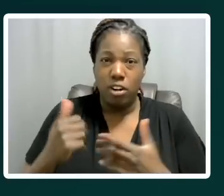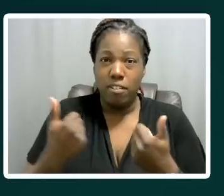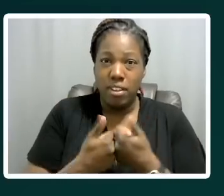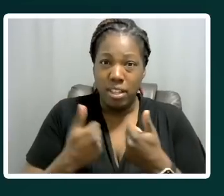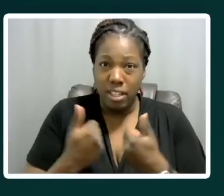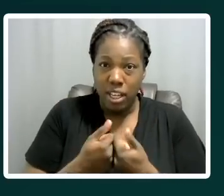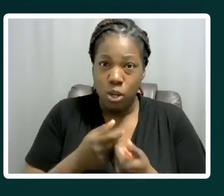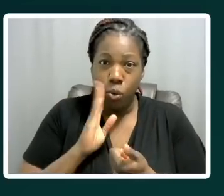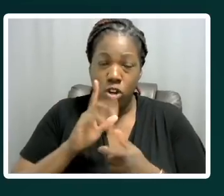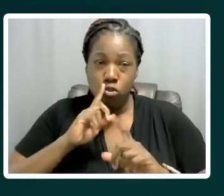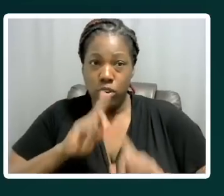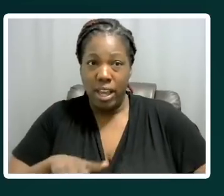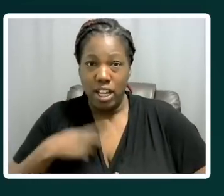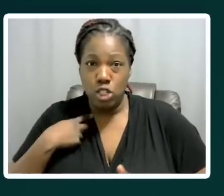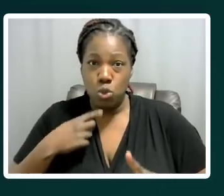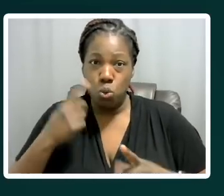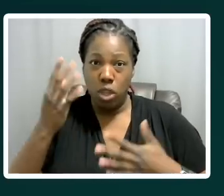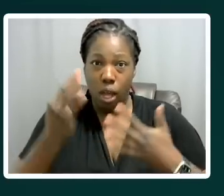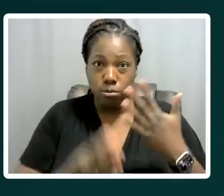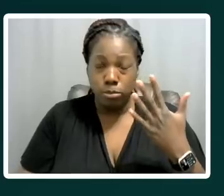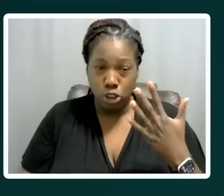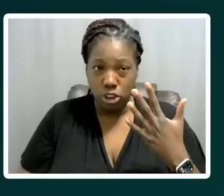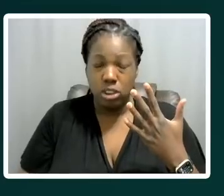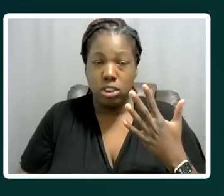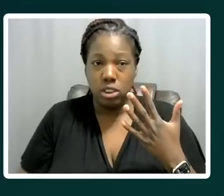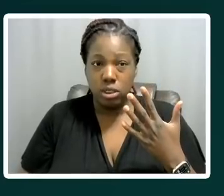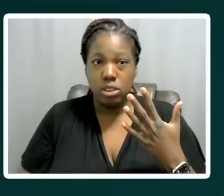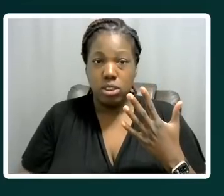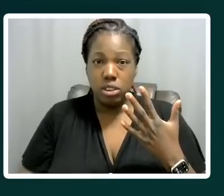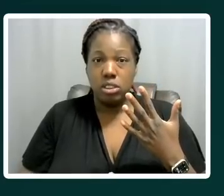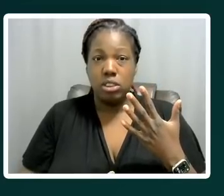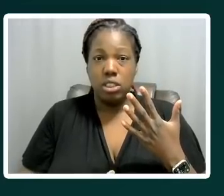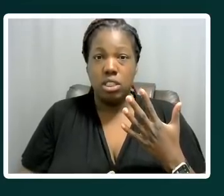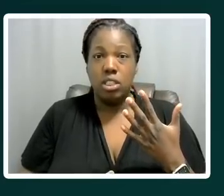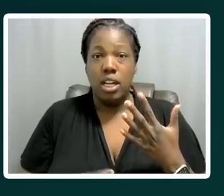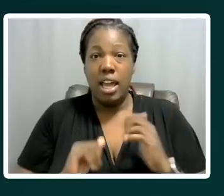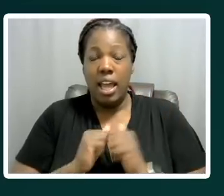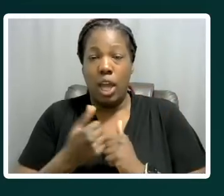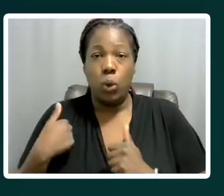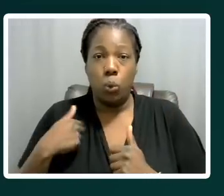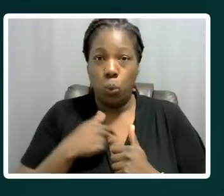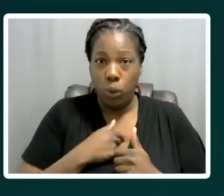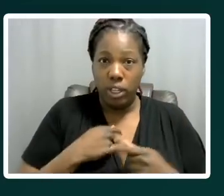choices dynamically, the way we're simulating it, more or less with these sort of particles